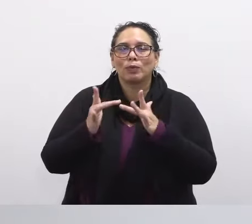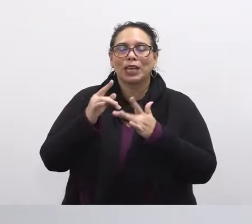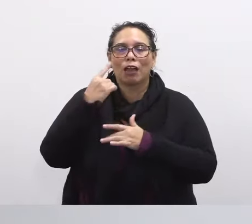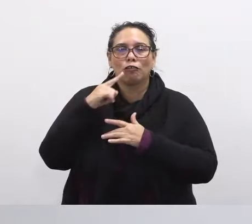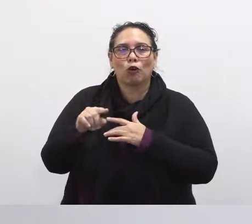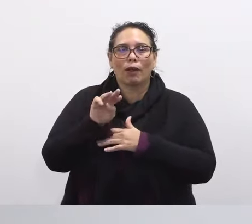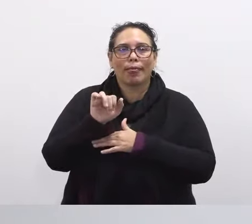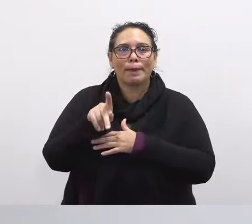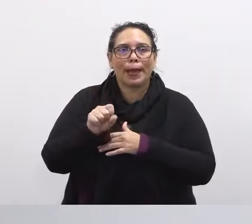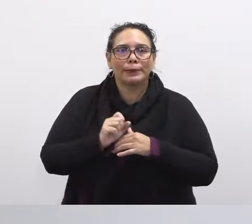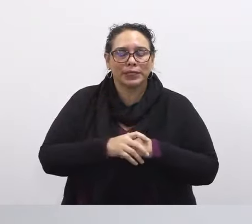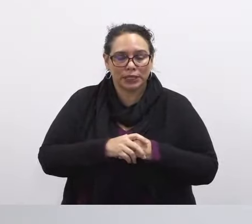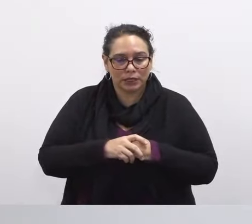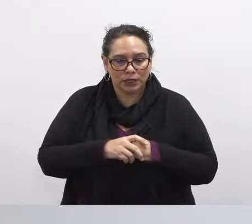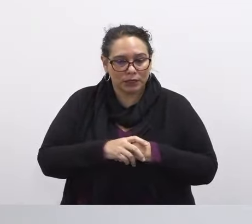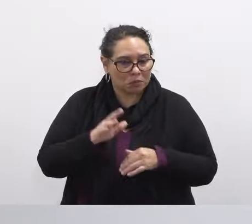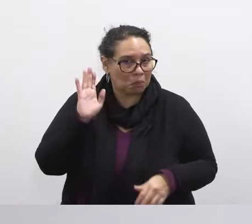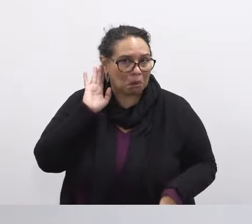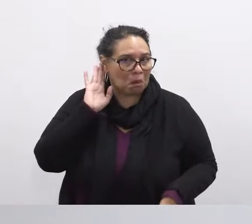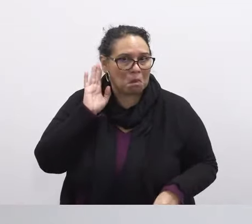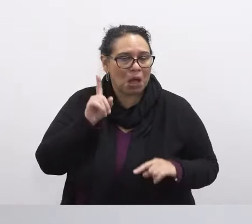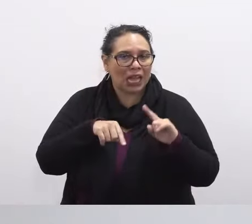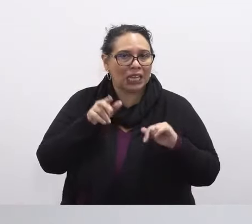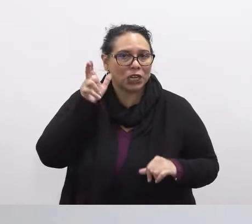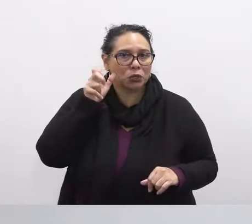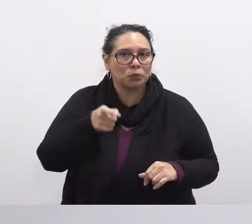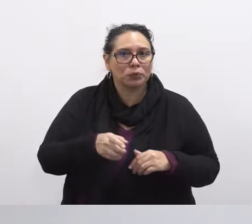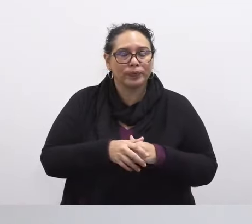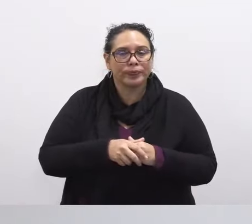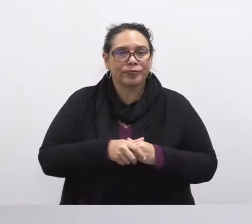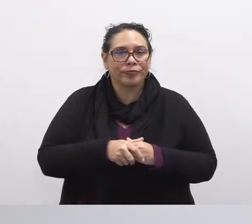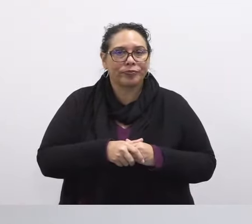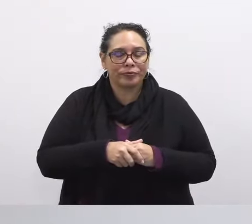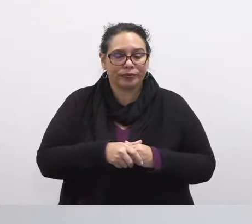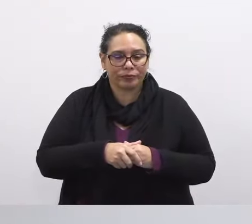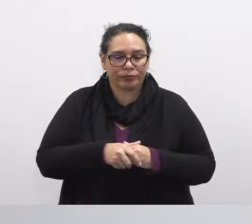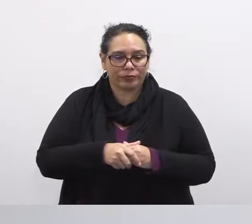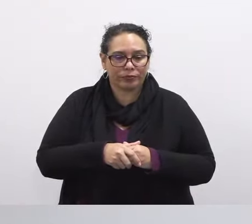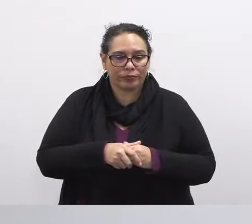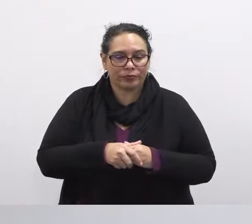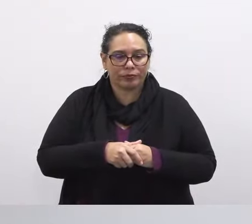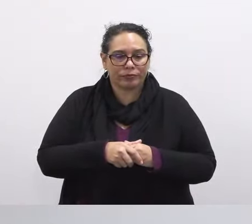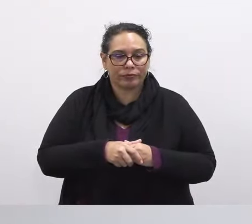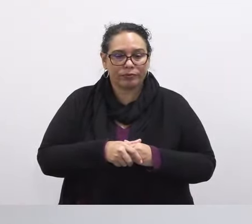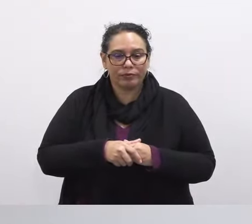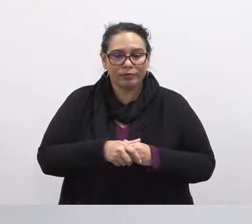it's longbeachschoolsfinance/districtevidance, still up and ready to be seen. Okay.